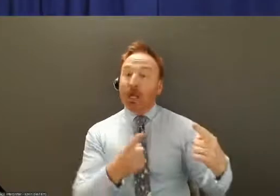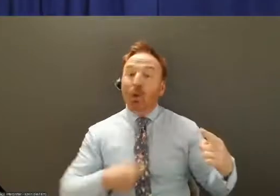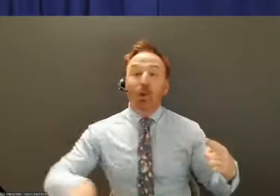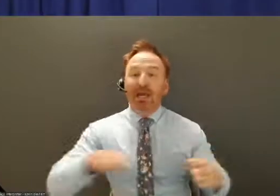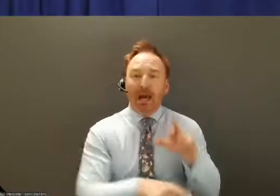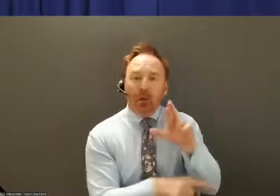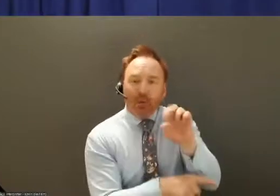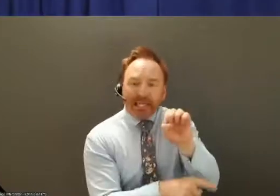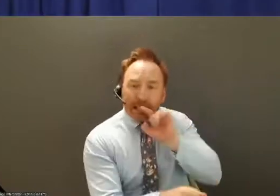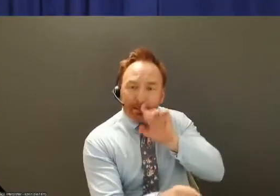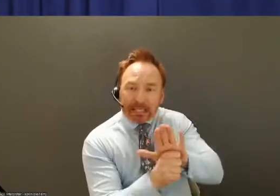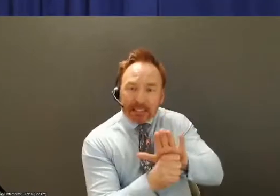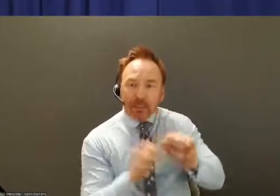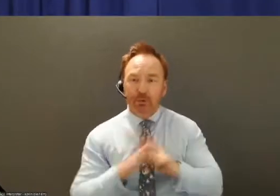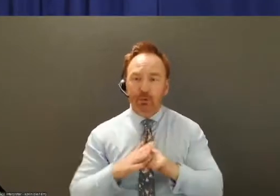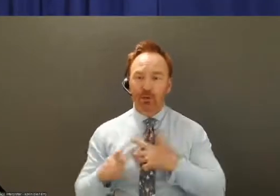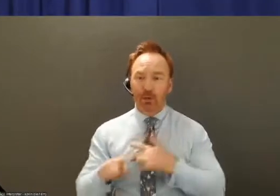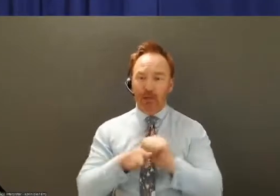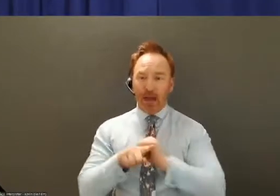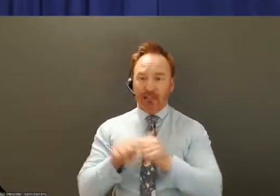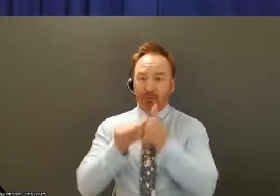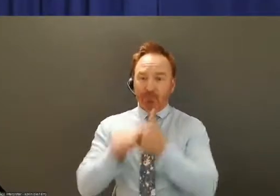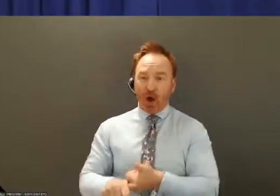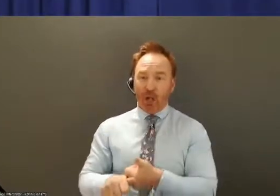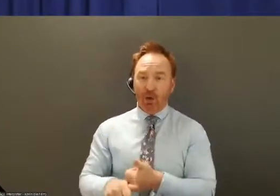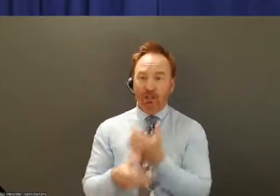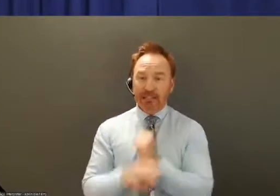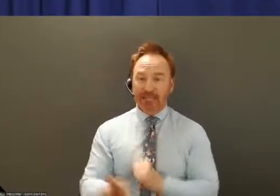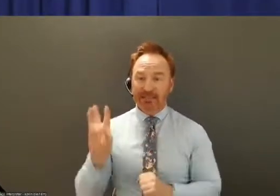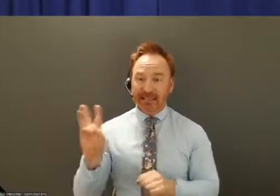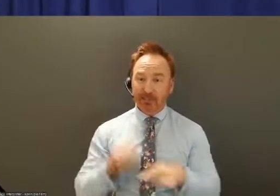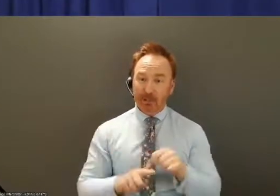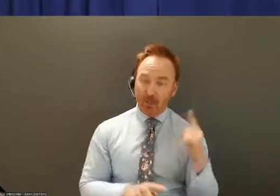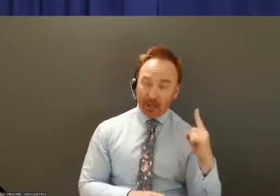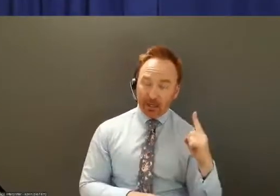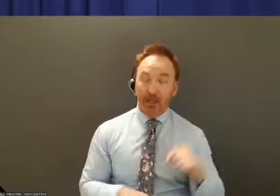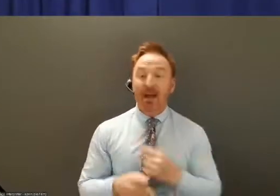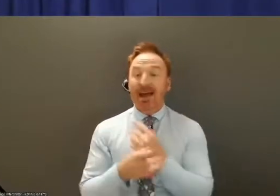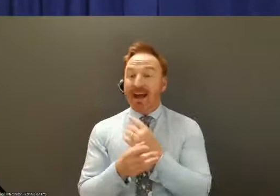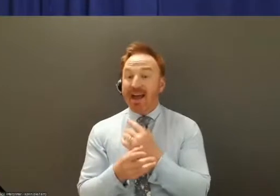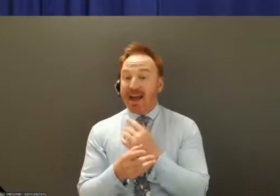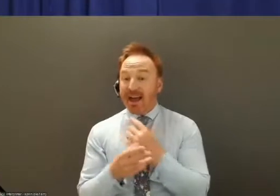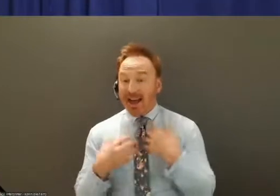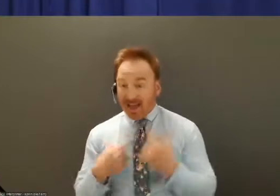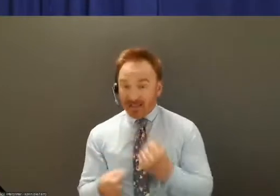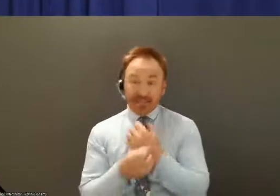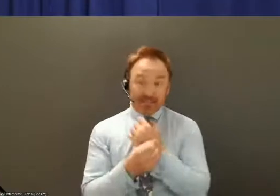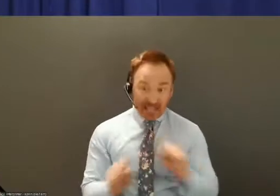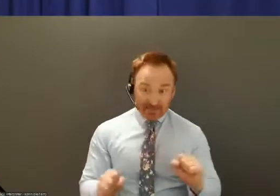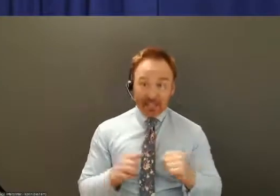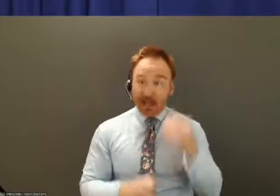anytime soon but if we maximize our immunization rates we can live with it in a way that keeps